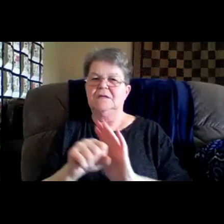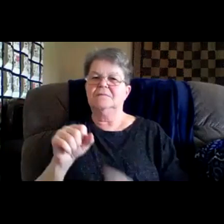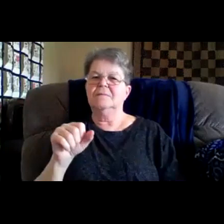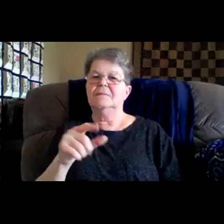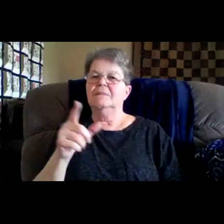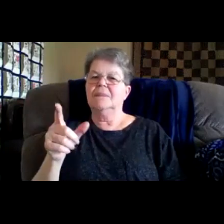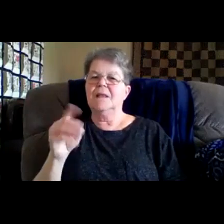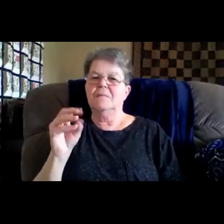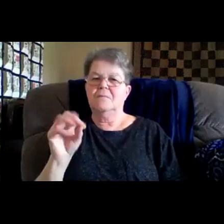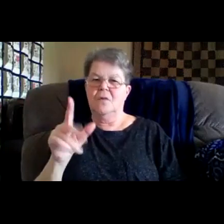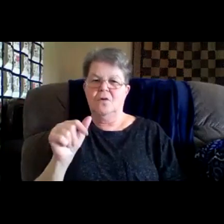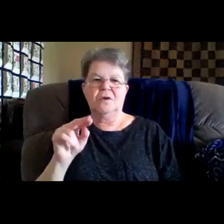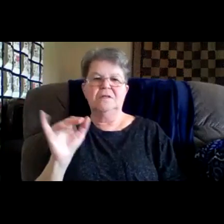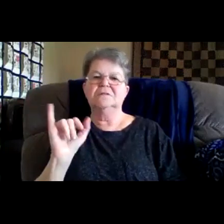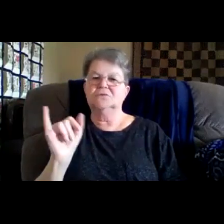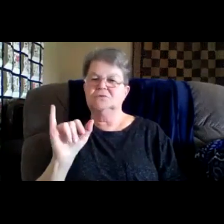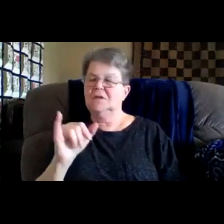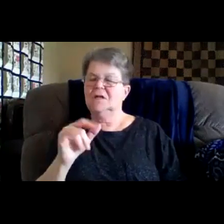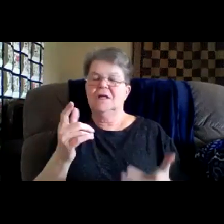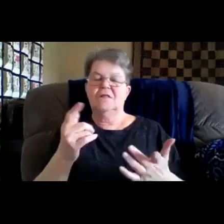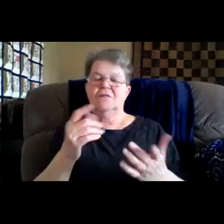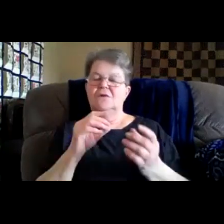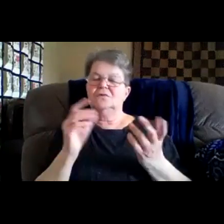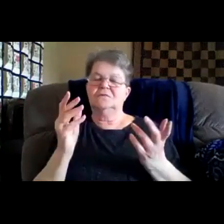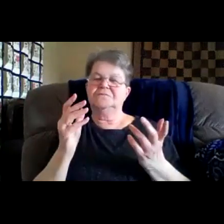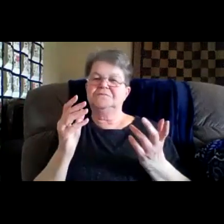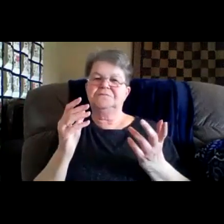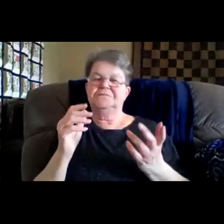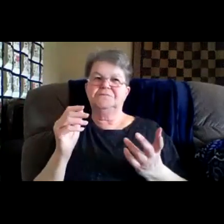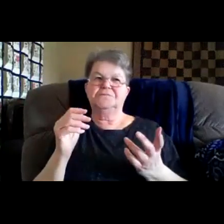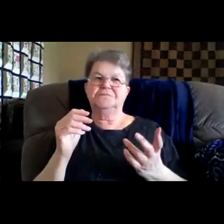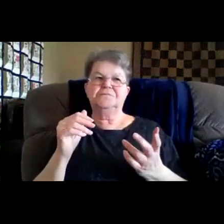[Morgan] And I can't underline that enough, Laura. There's not one, this is kind of emerging concepts.